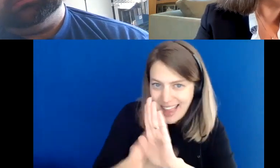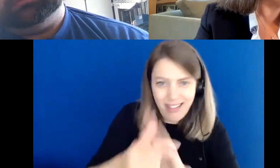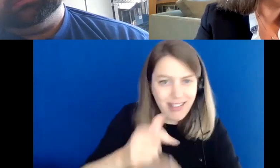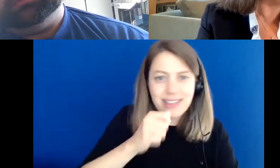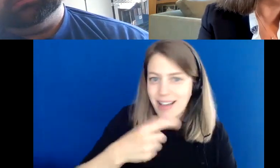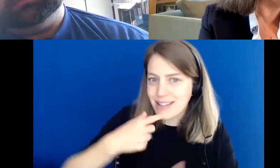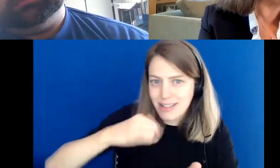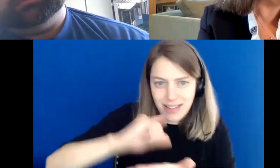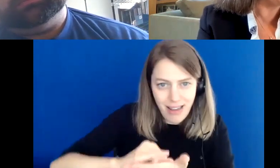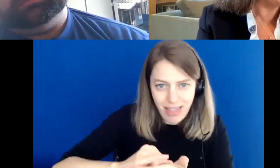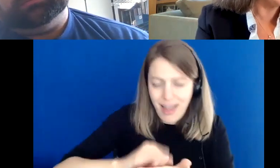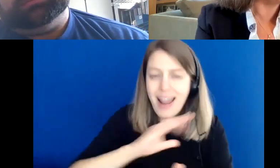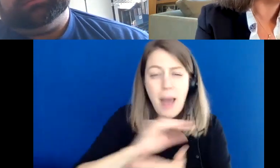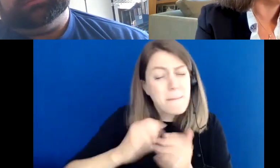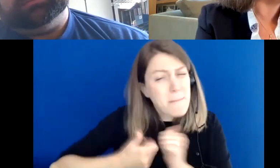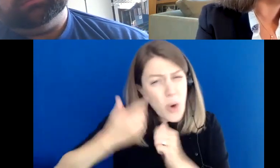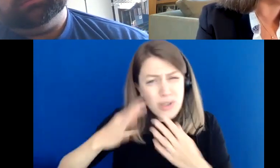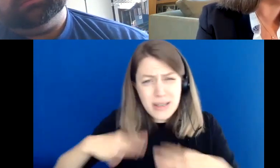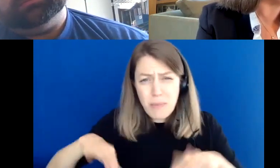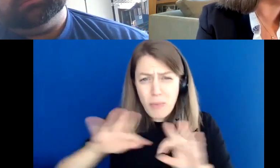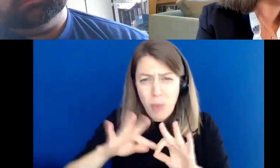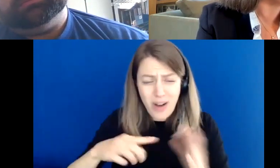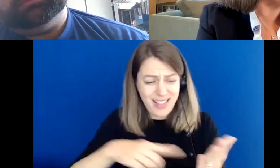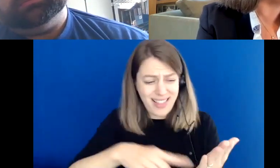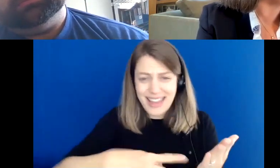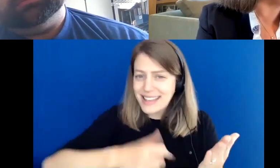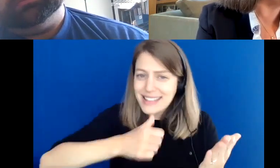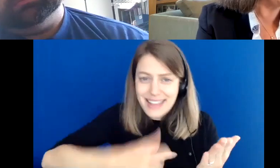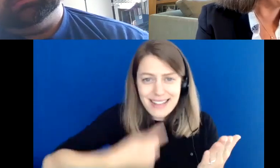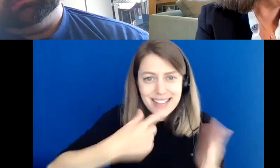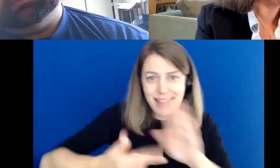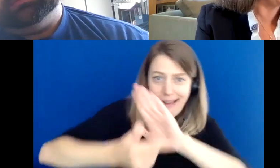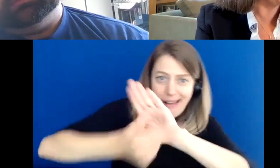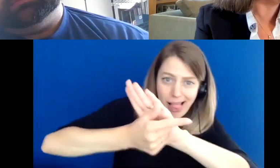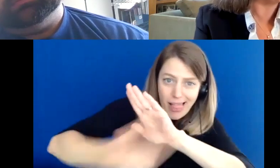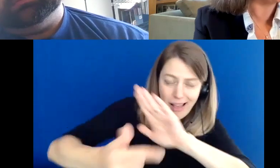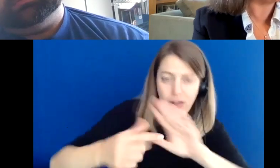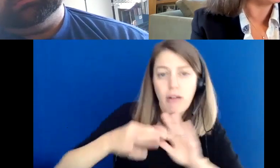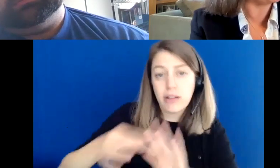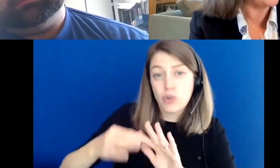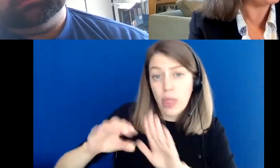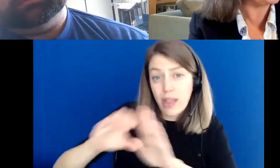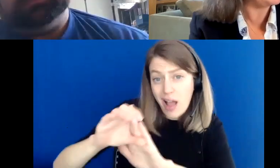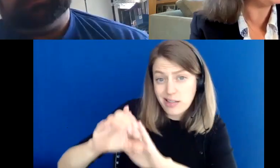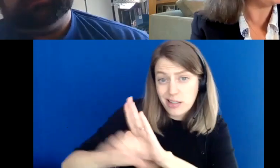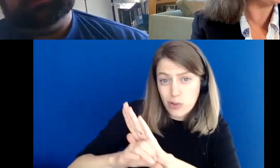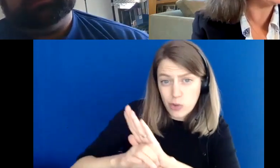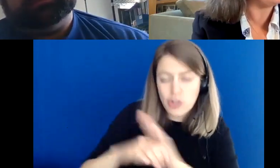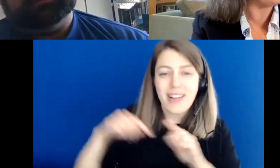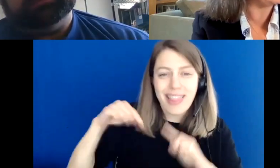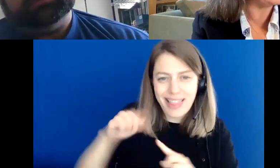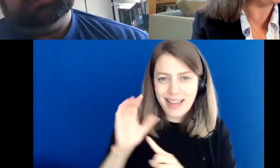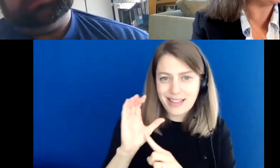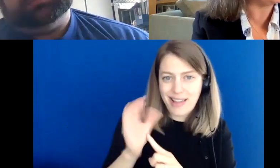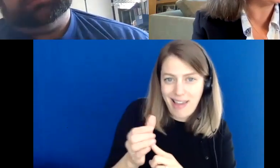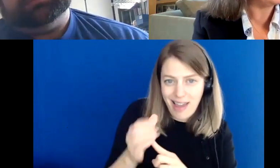or most importantly, under constitutional doctrines. The case turned on the application of state regulations.